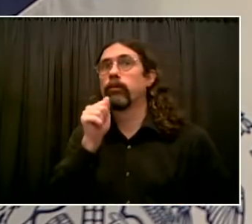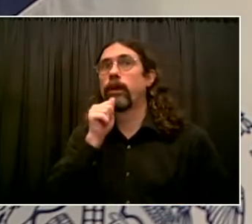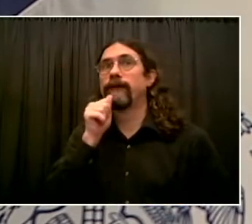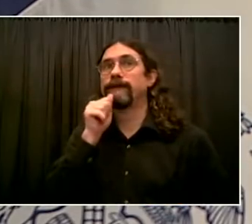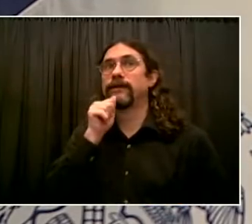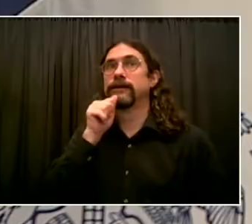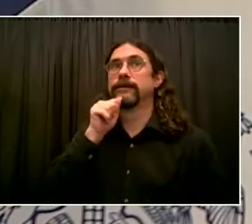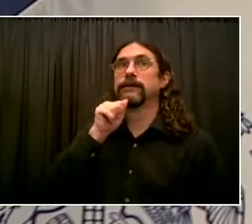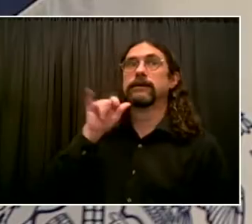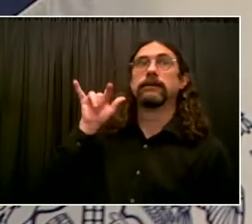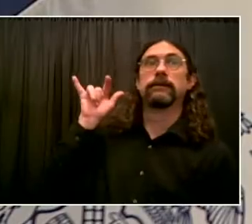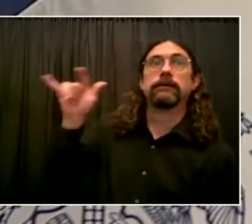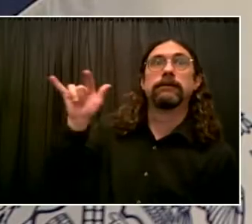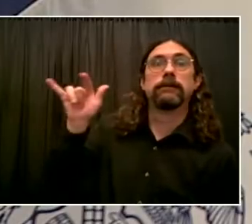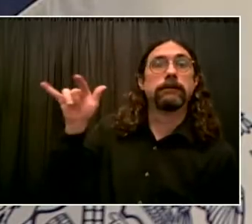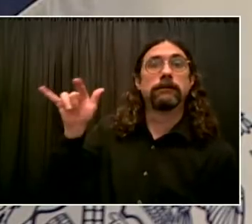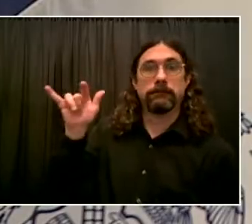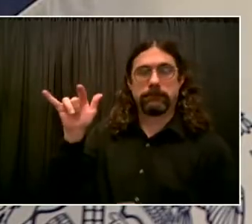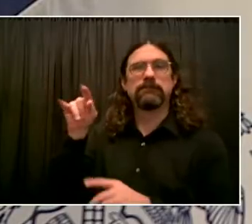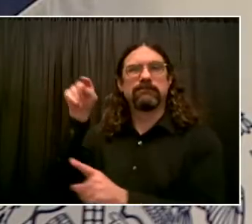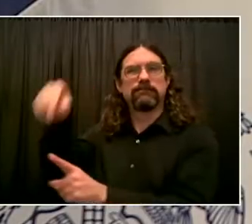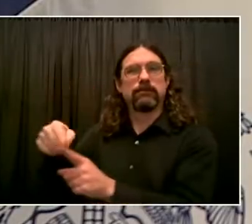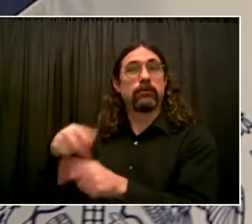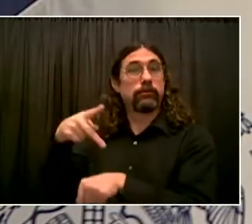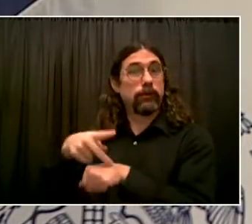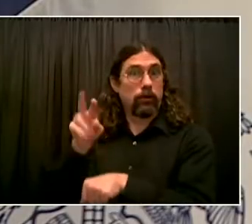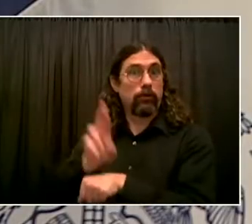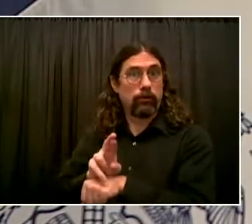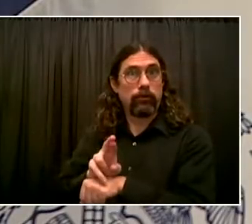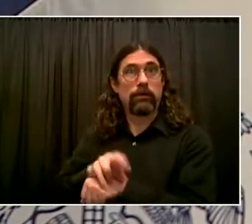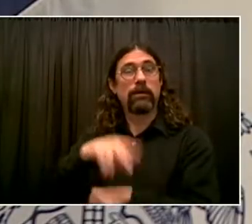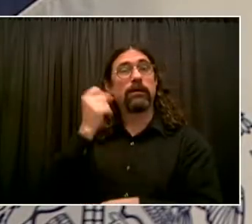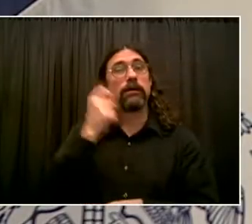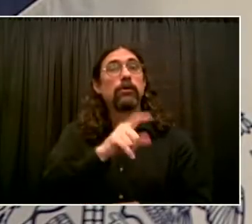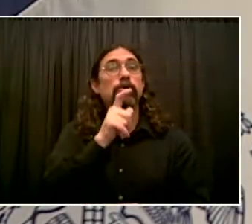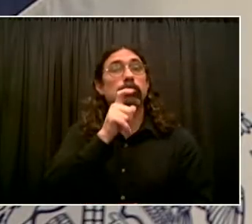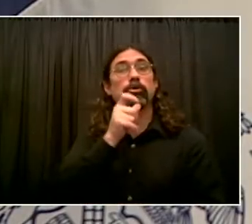THE WAY TO PUERTO RICO AND